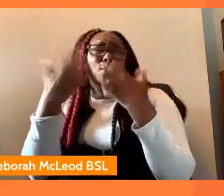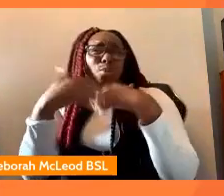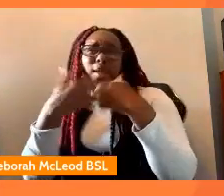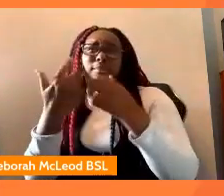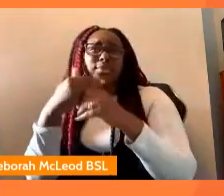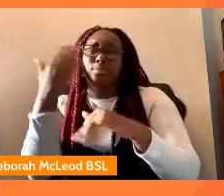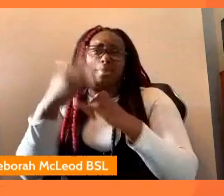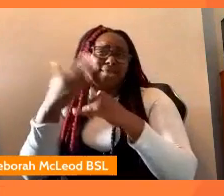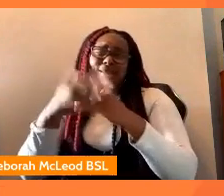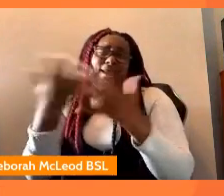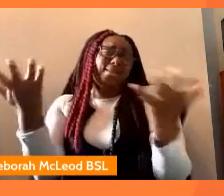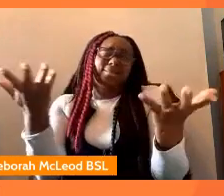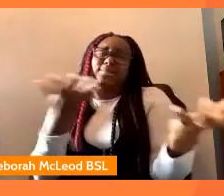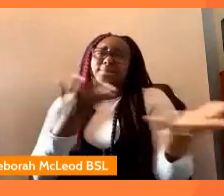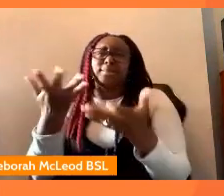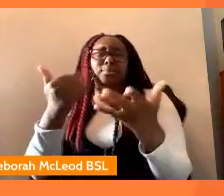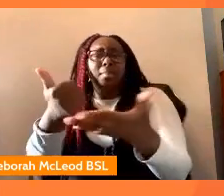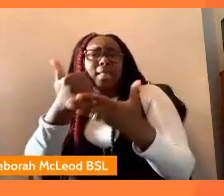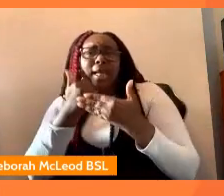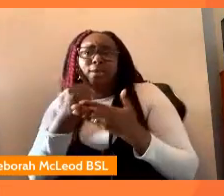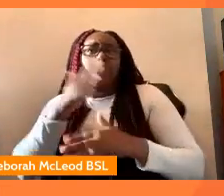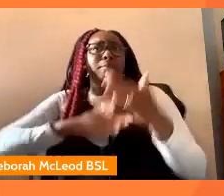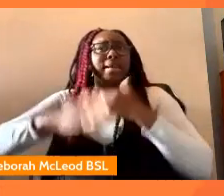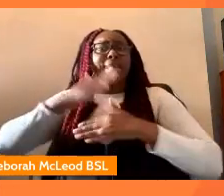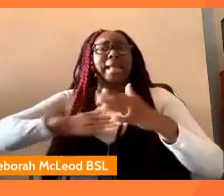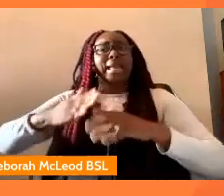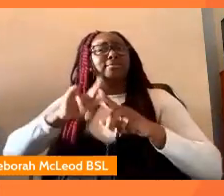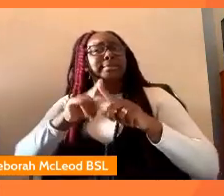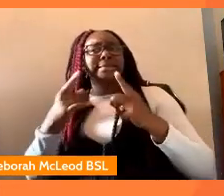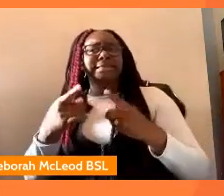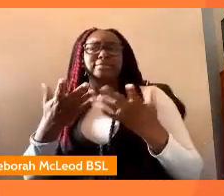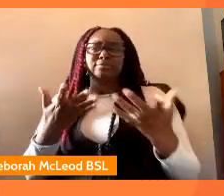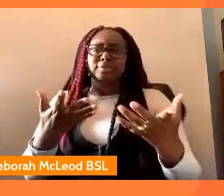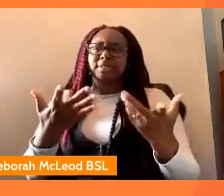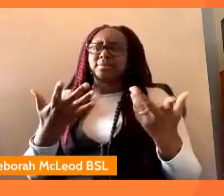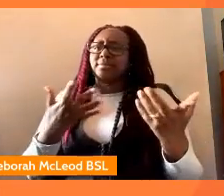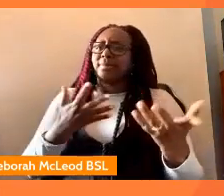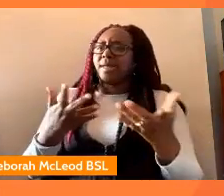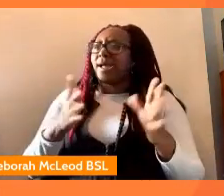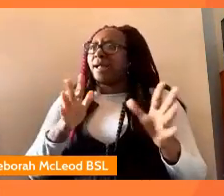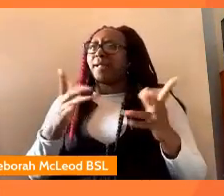I think what it does is it helps us to behave differently. That is the kind of alma matter for me.